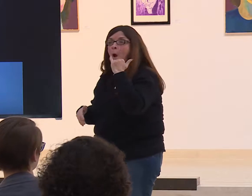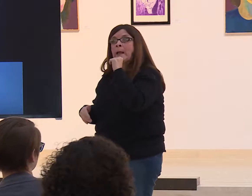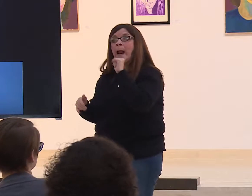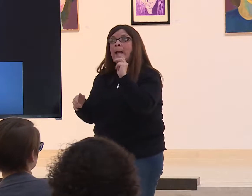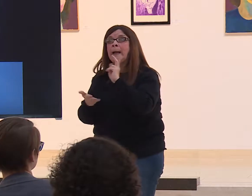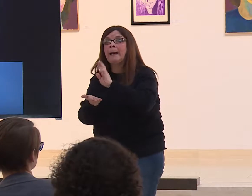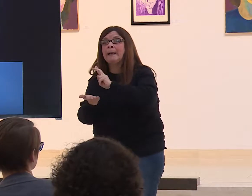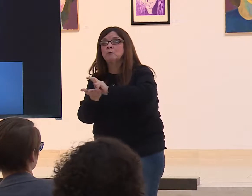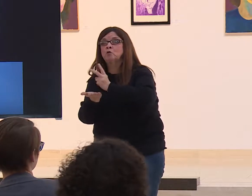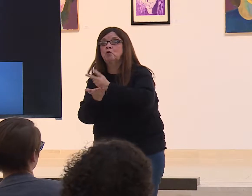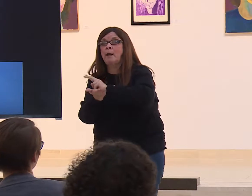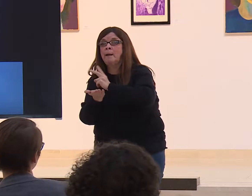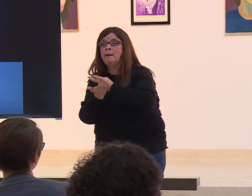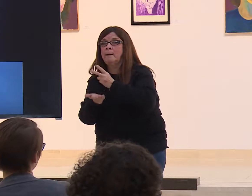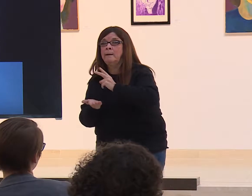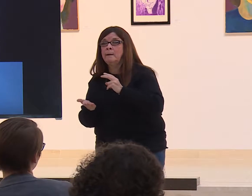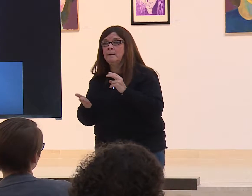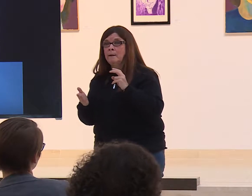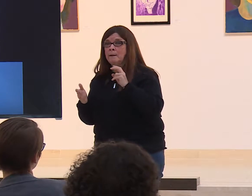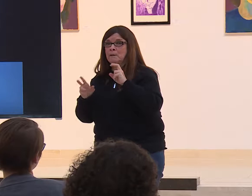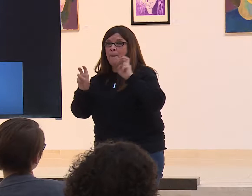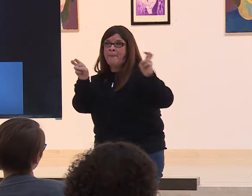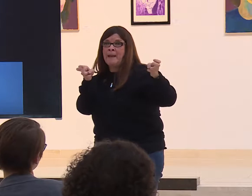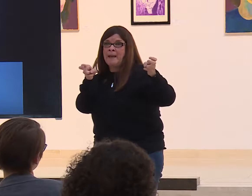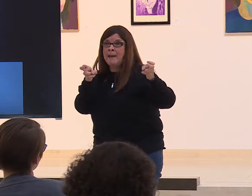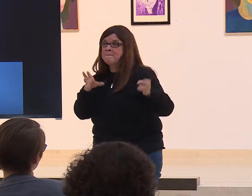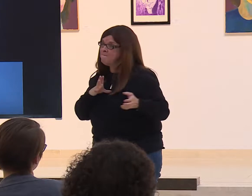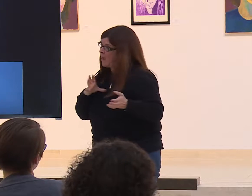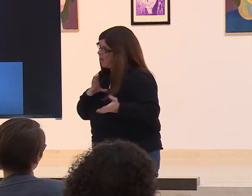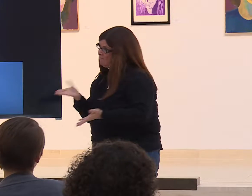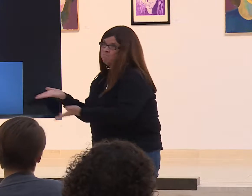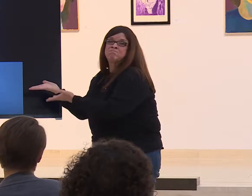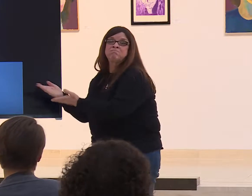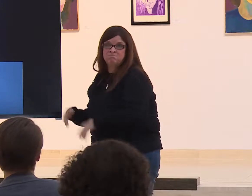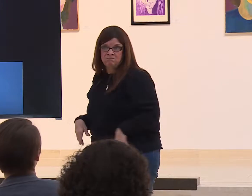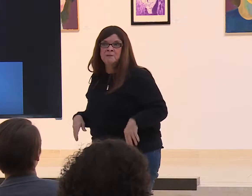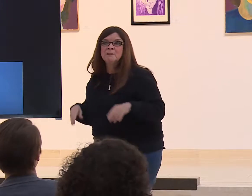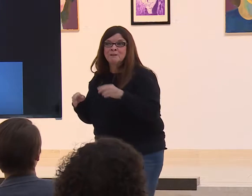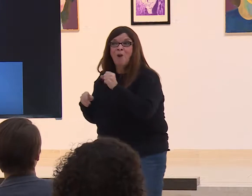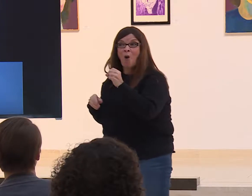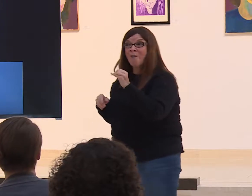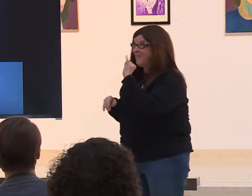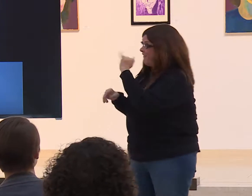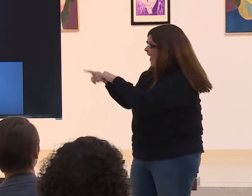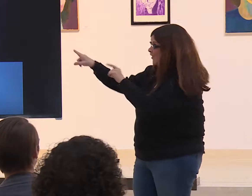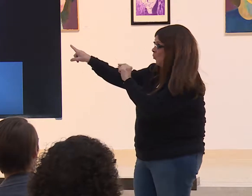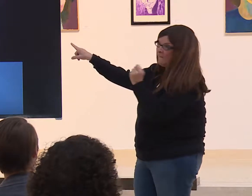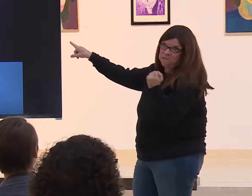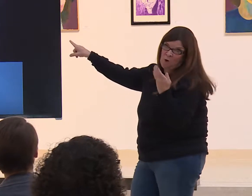an interesting idea, so the idea of a kitchen theme